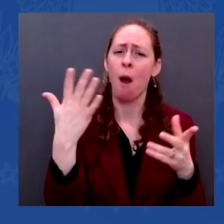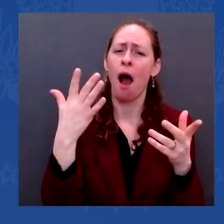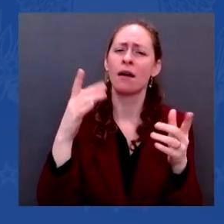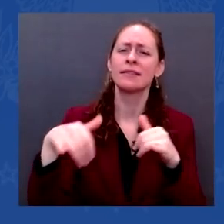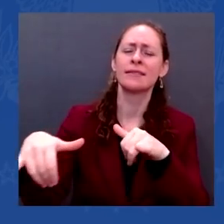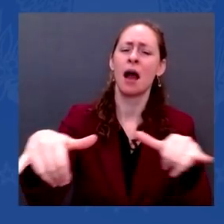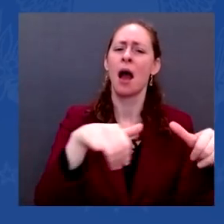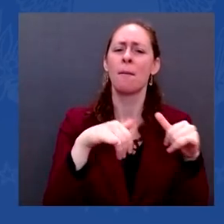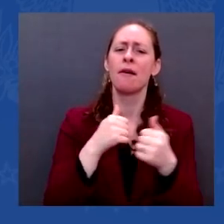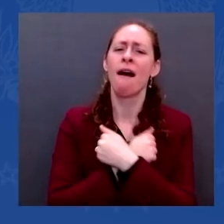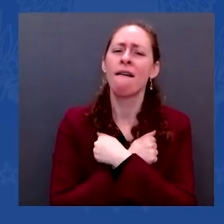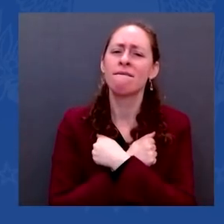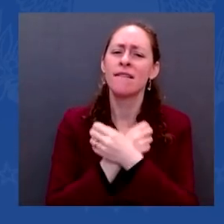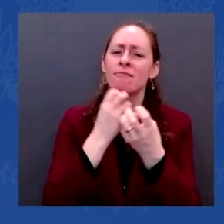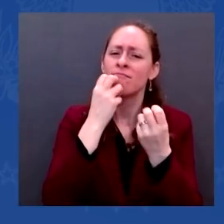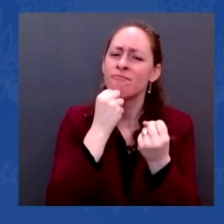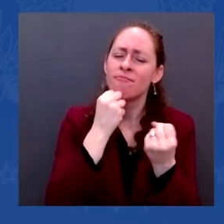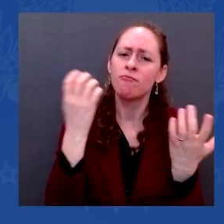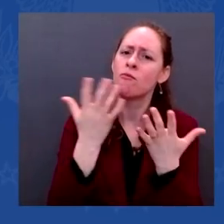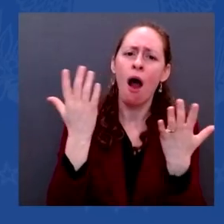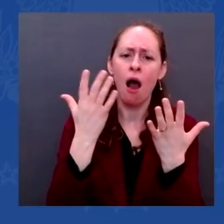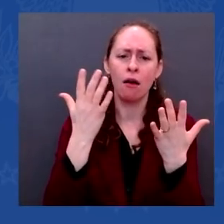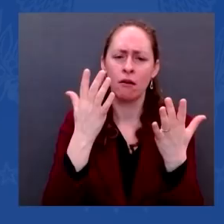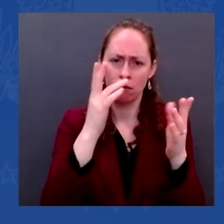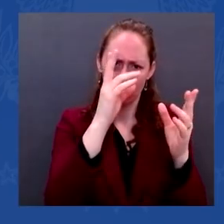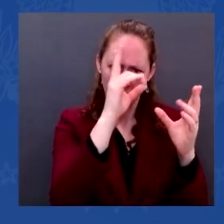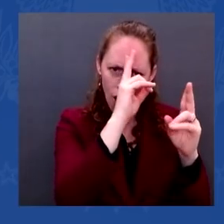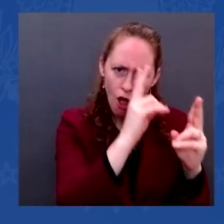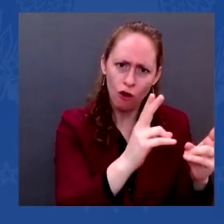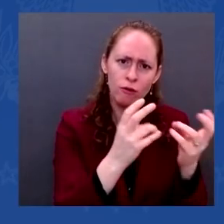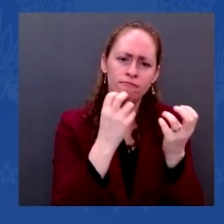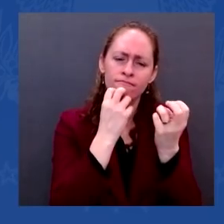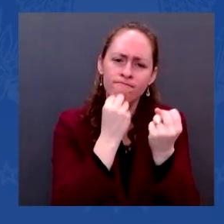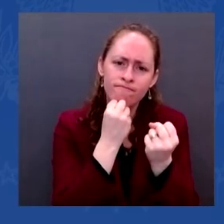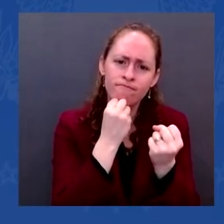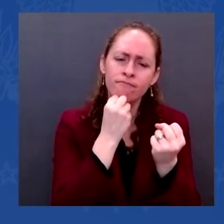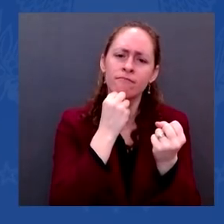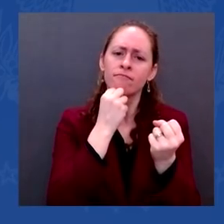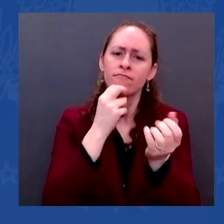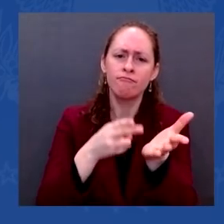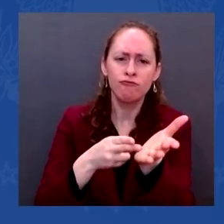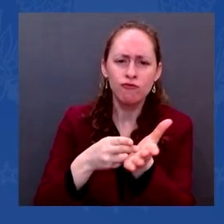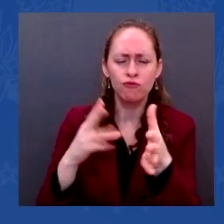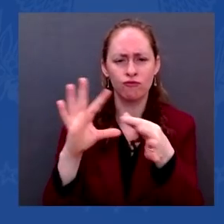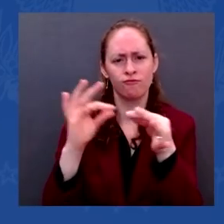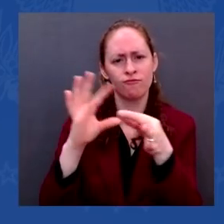things everybody recognizes both here and around the world. As I stand in this citadel of democracy